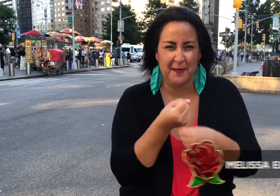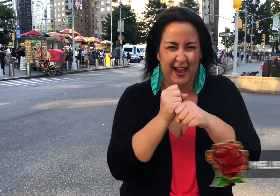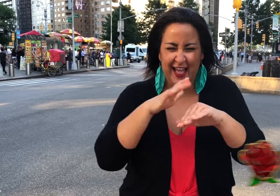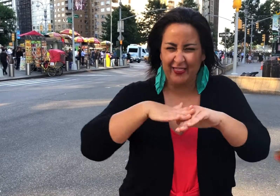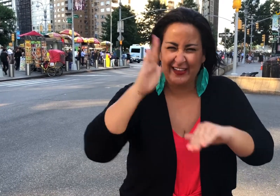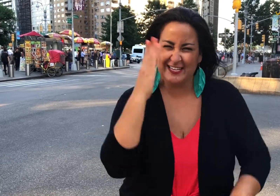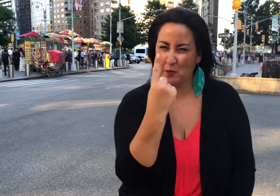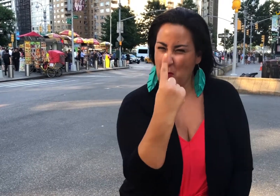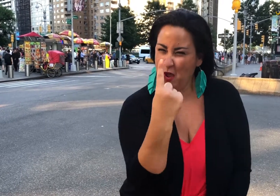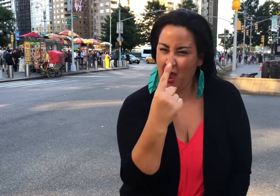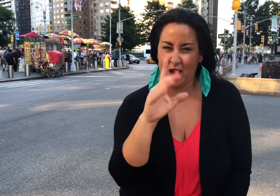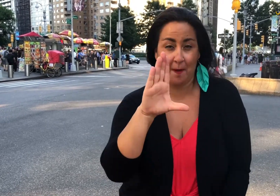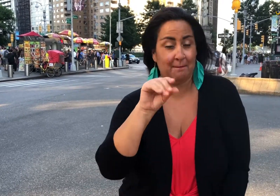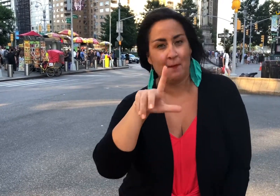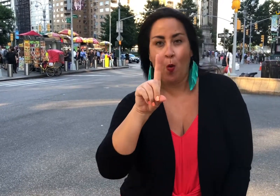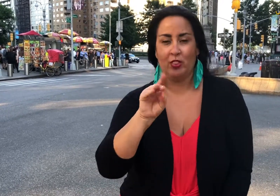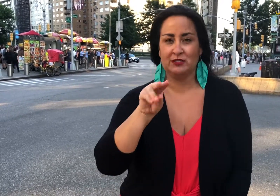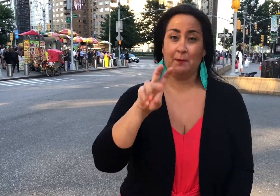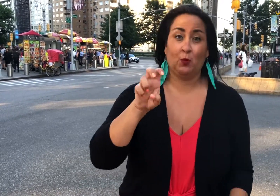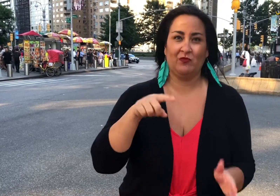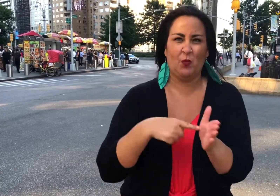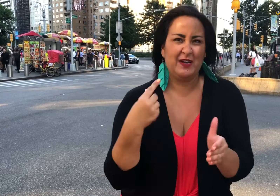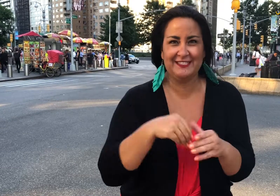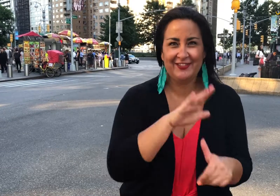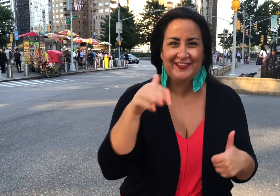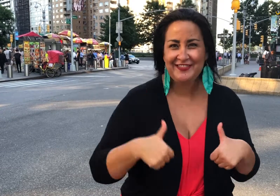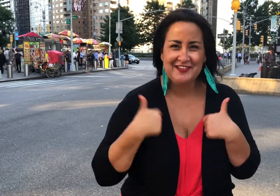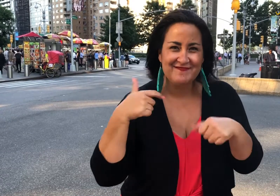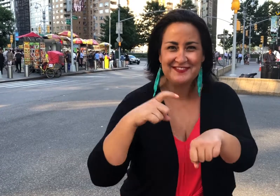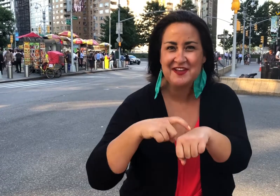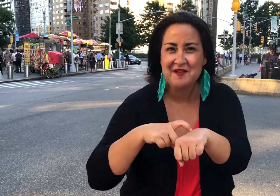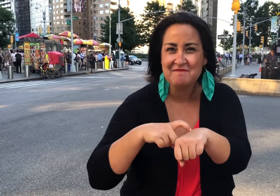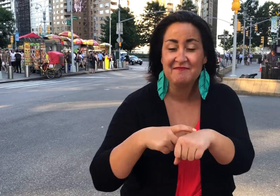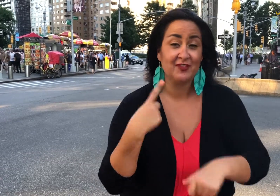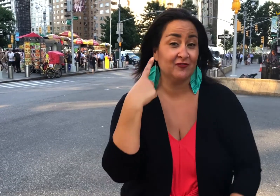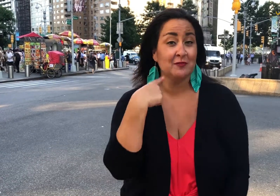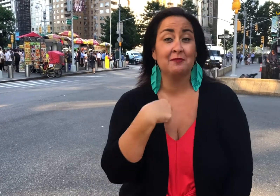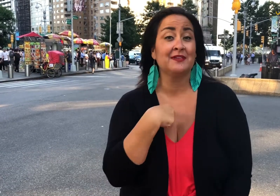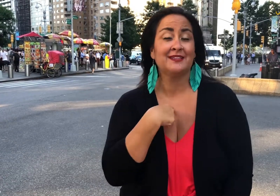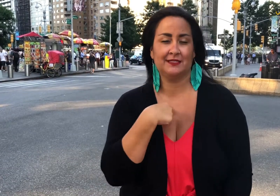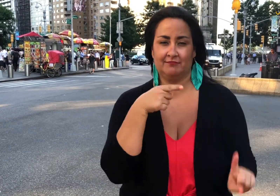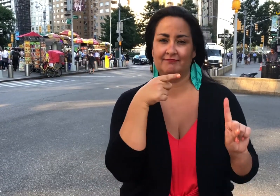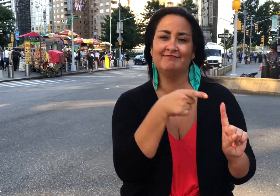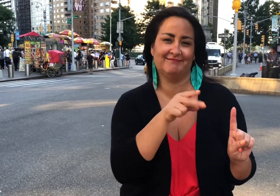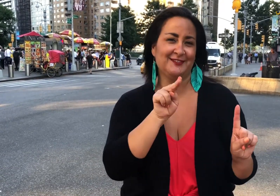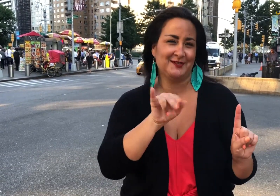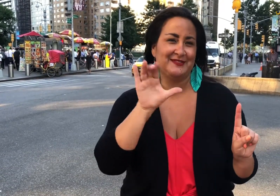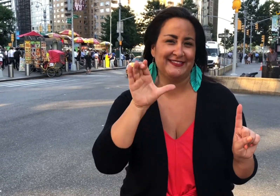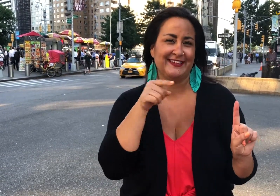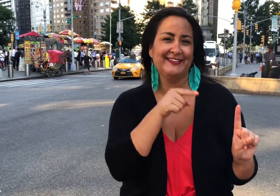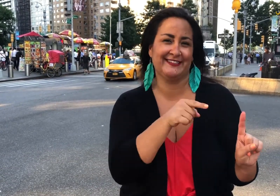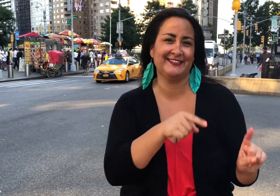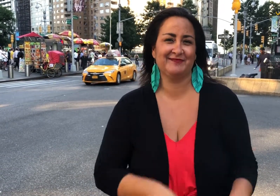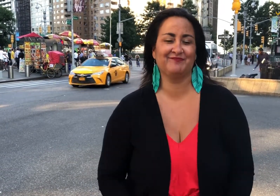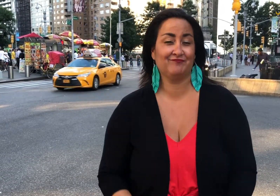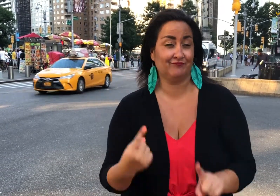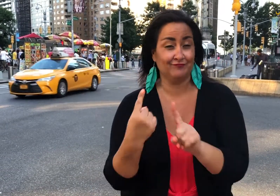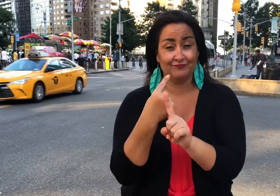At least make one big, bold move once in their lifetime. For me, that was New York City.